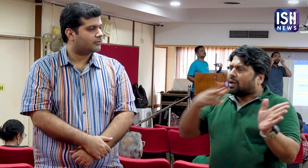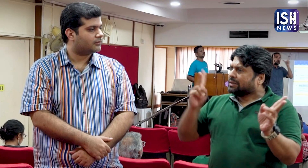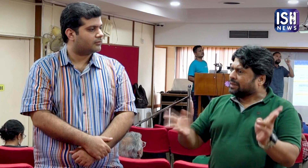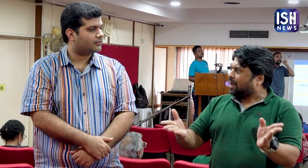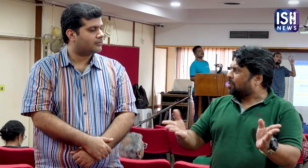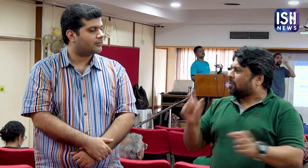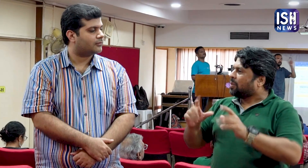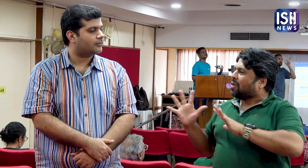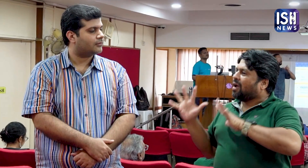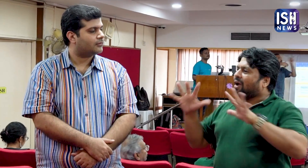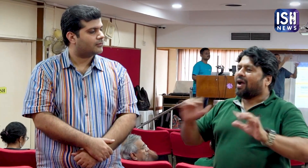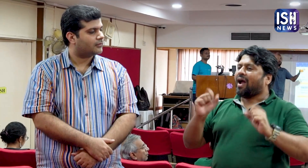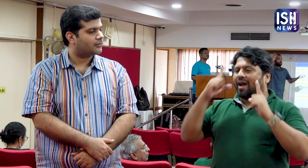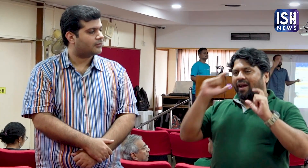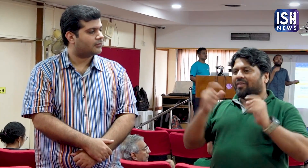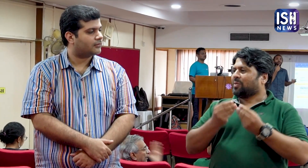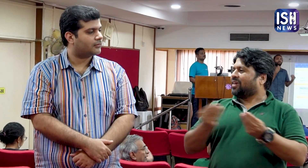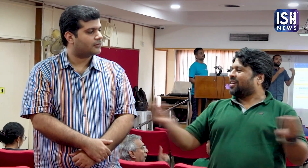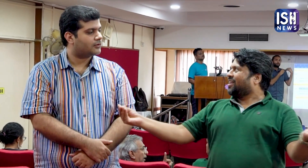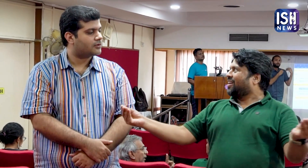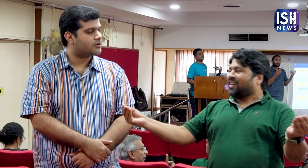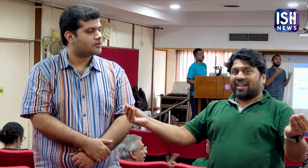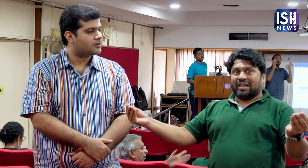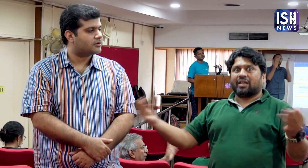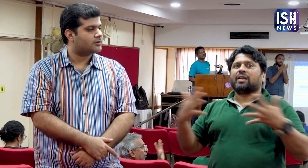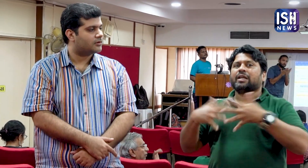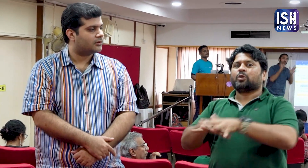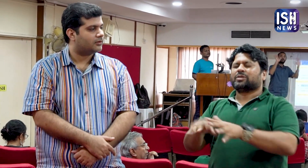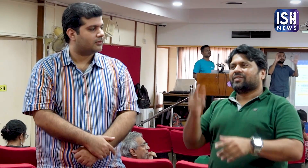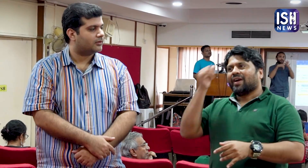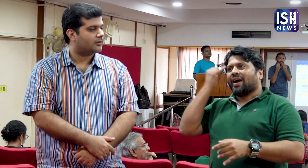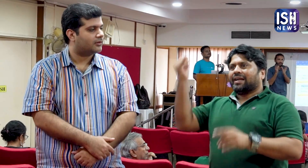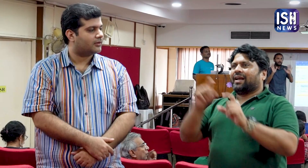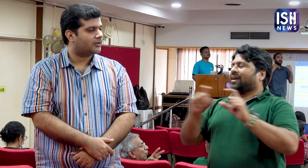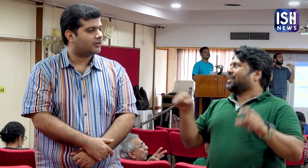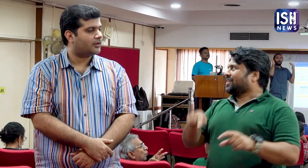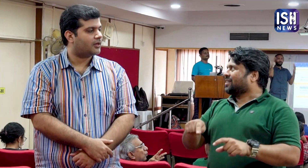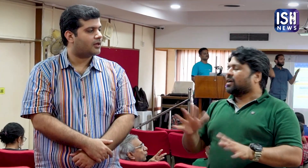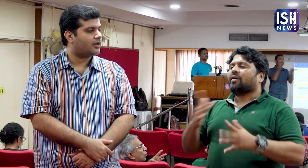Now people can travel with comfort. Here the idea of inclusivity is clear.